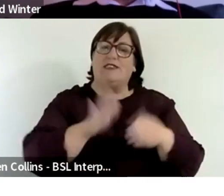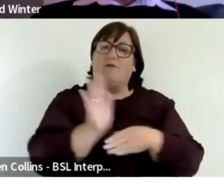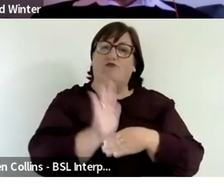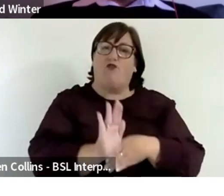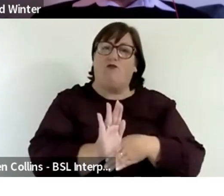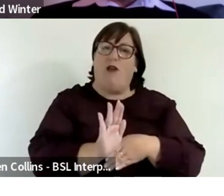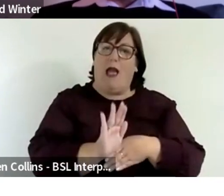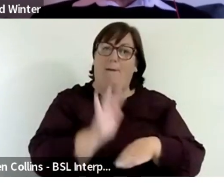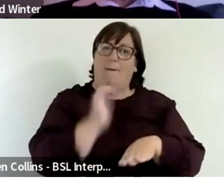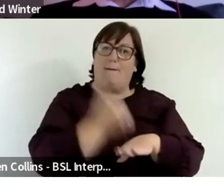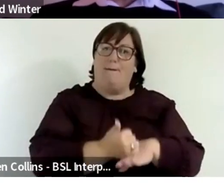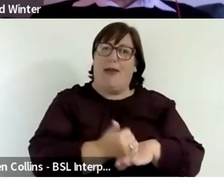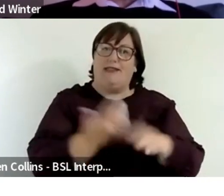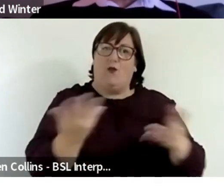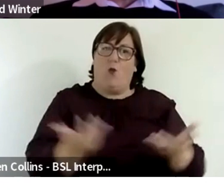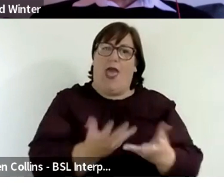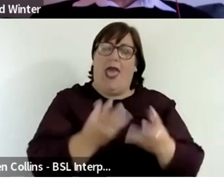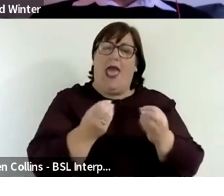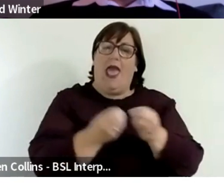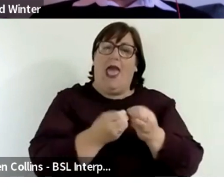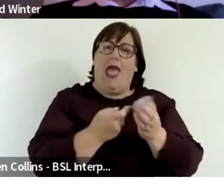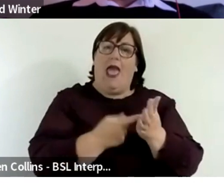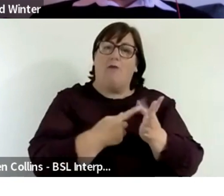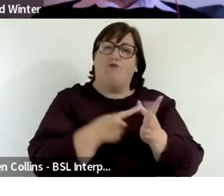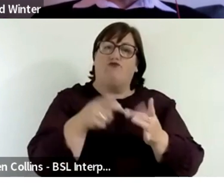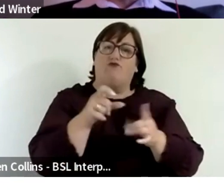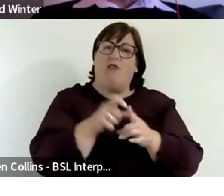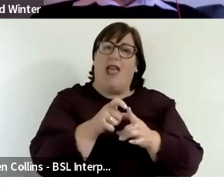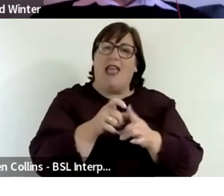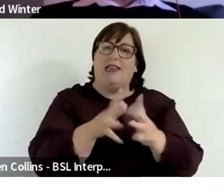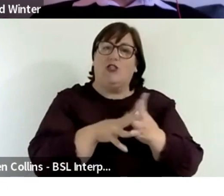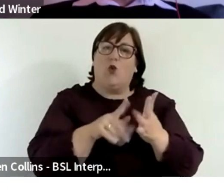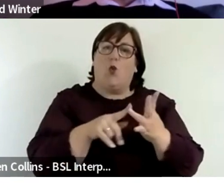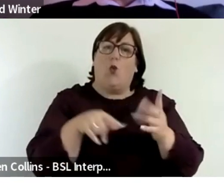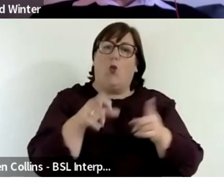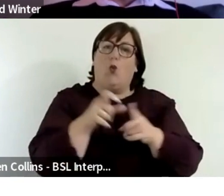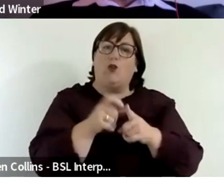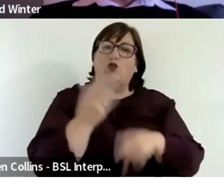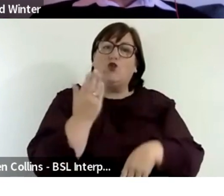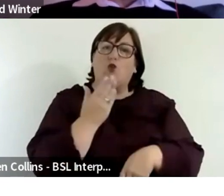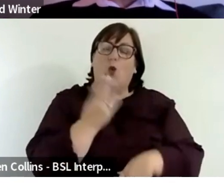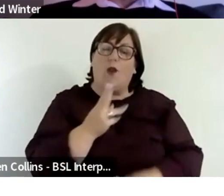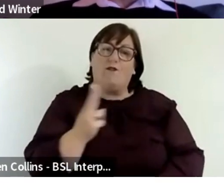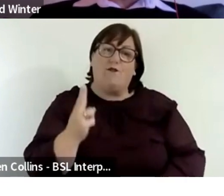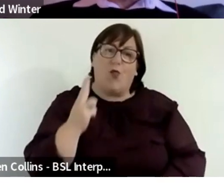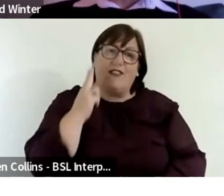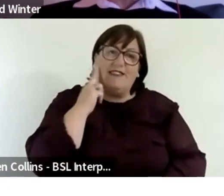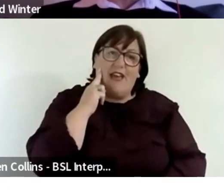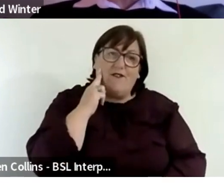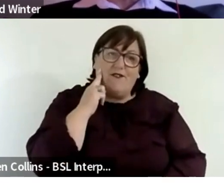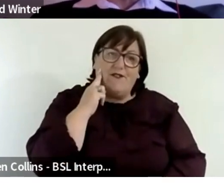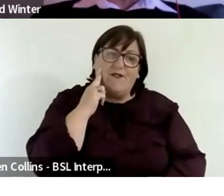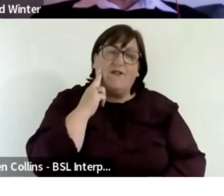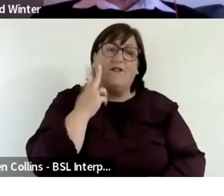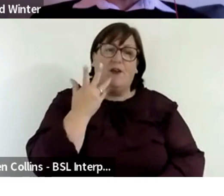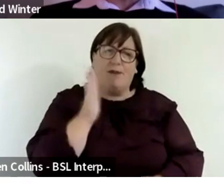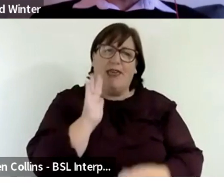We have run this with six different schools in Birmingham, all schools for young people with a special educational need or disability.